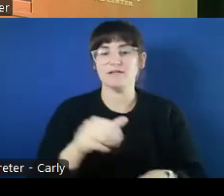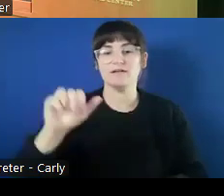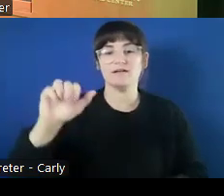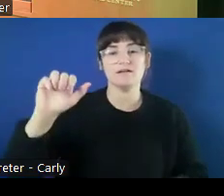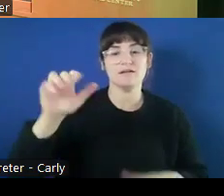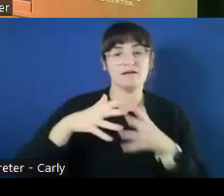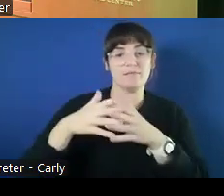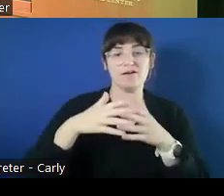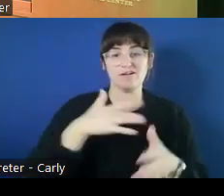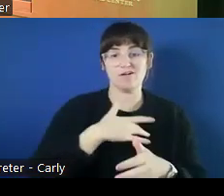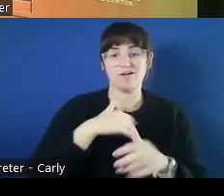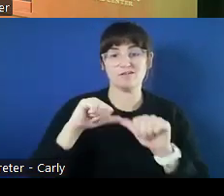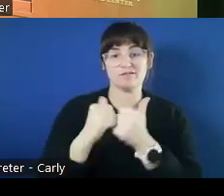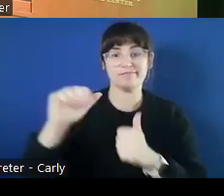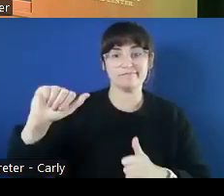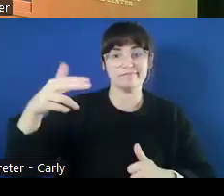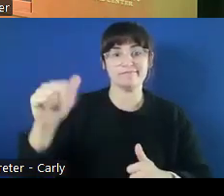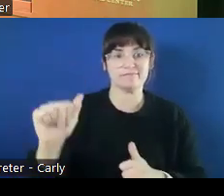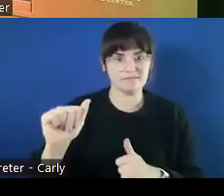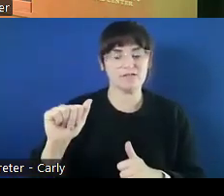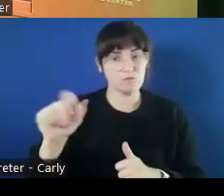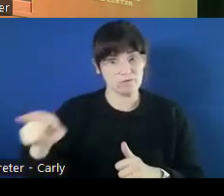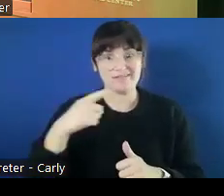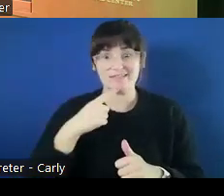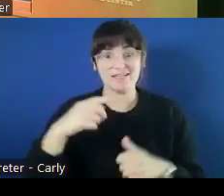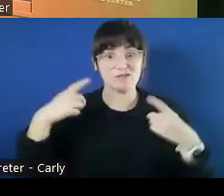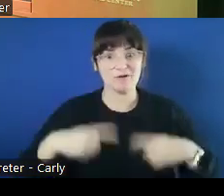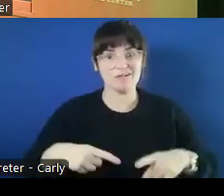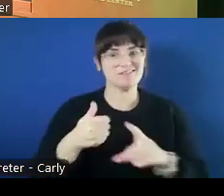identifies depression as a risk factor for poor cardiac outcomes following acute coronary